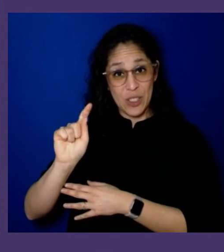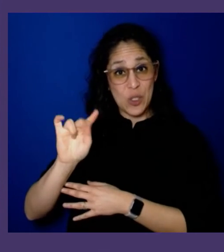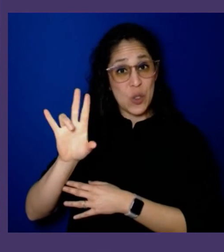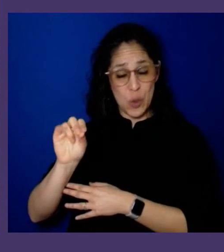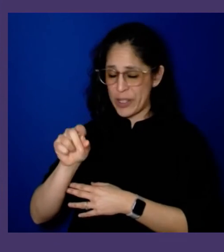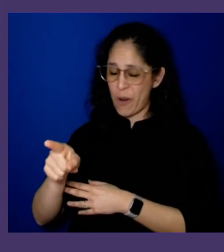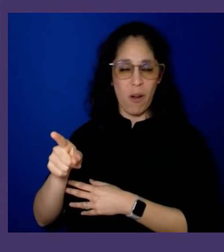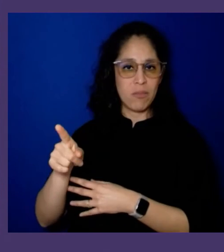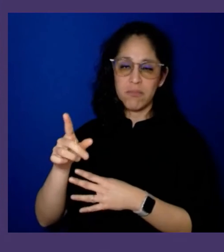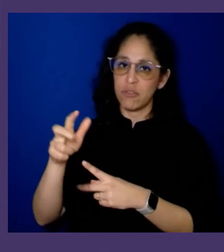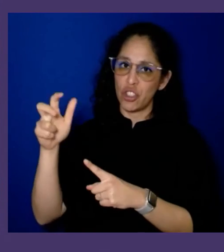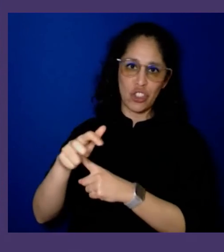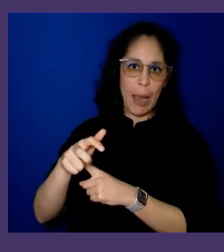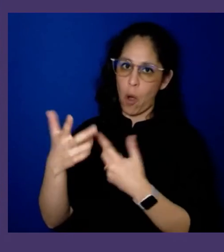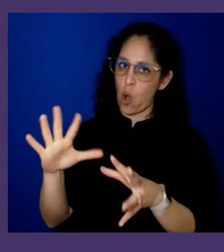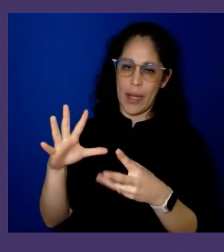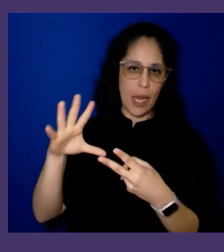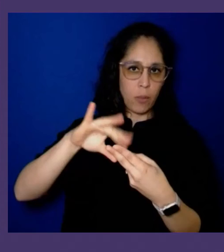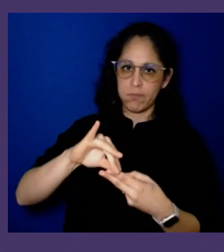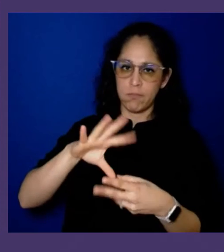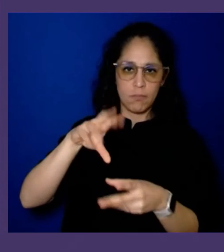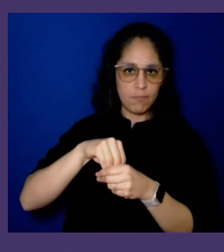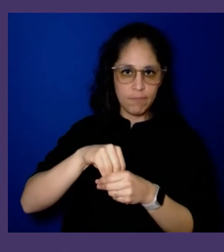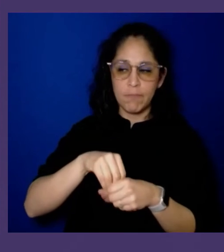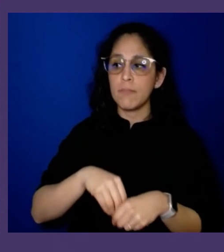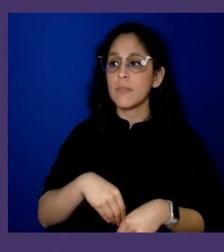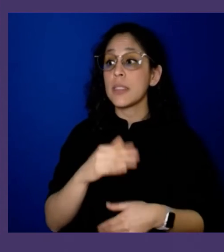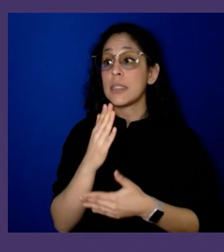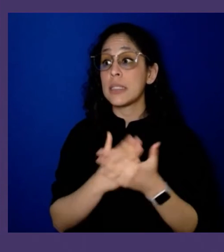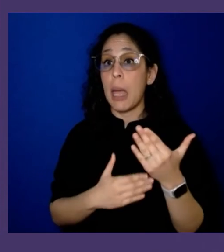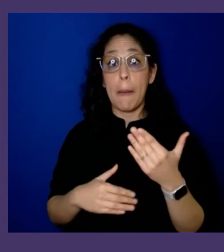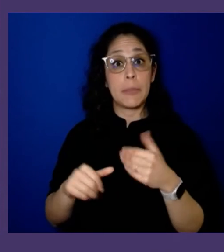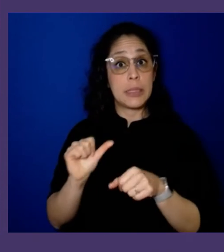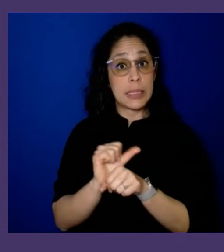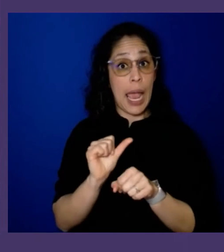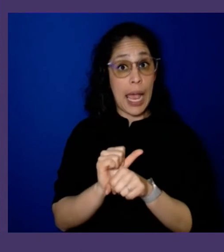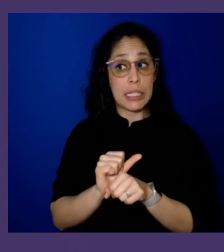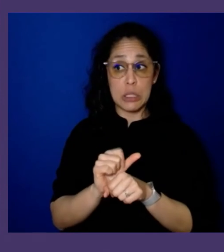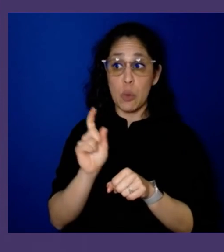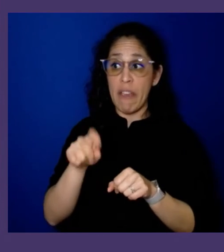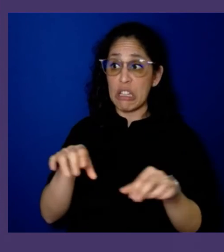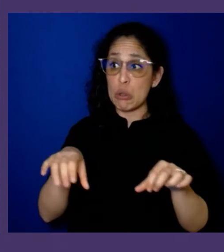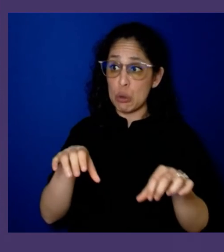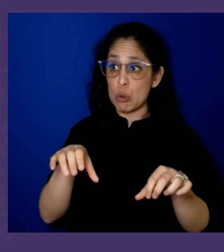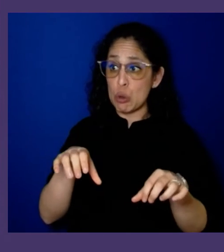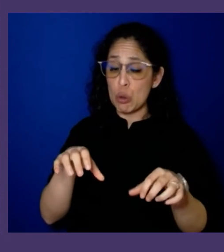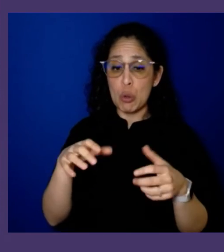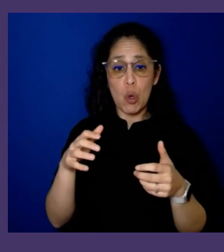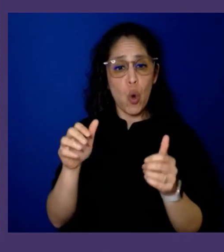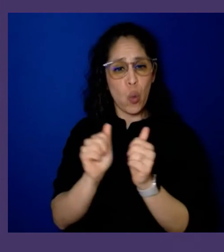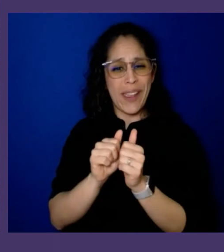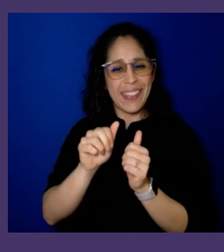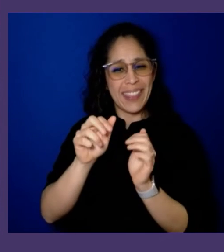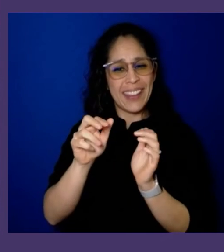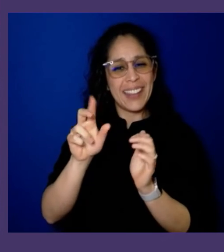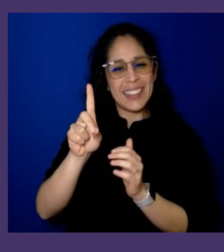So far some of the tasks we've had to do in the diary study is create a new project,